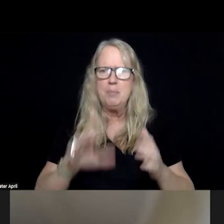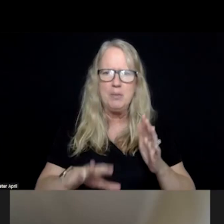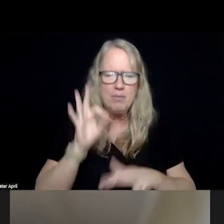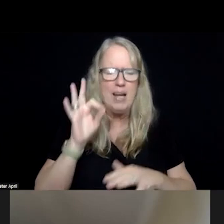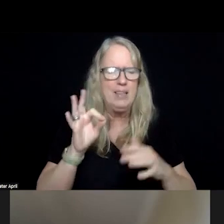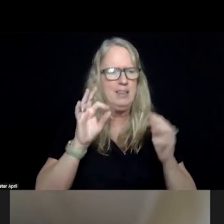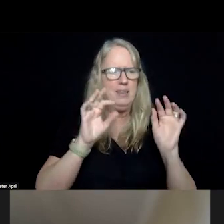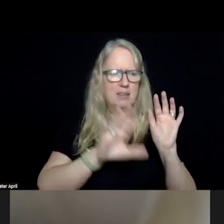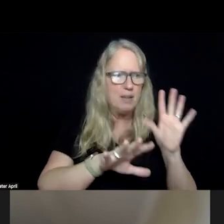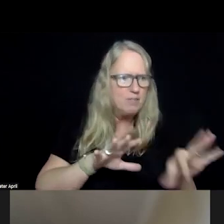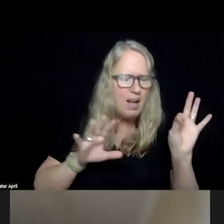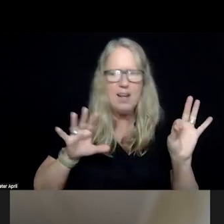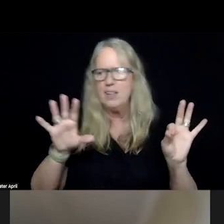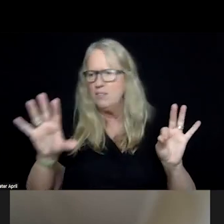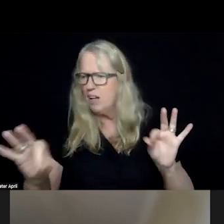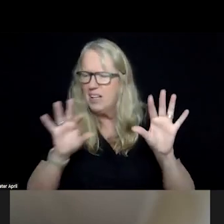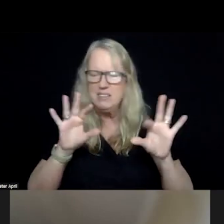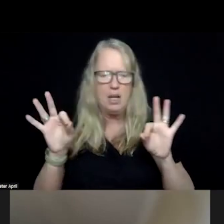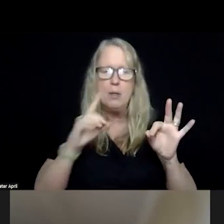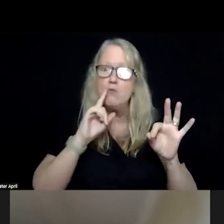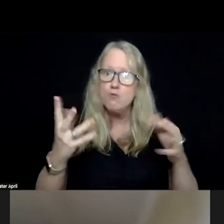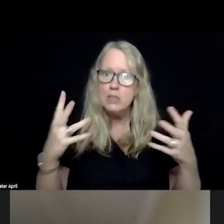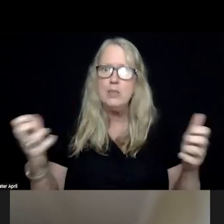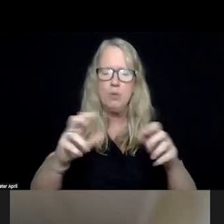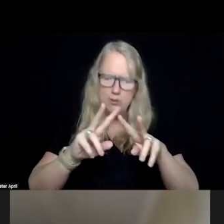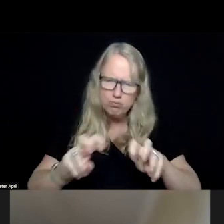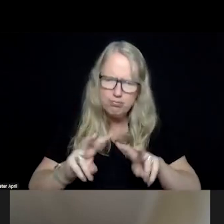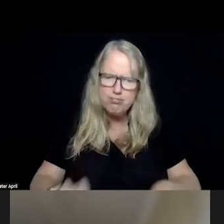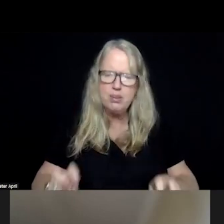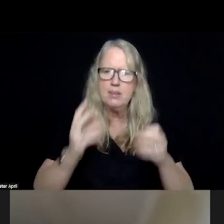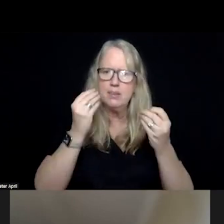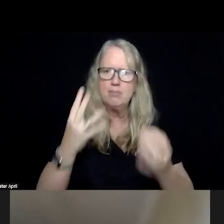THERE AND I WANTED TO DIVE INTO DATA AND CREATE AS MUCH.